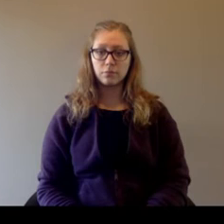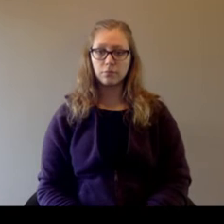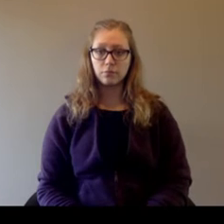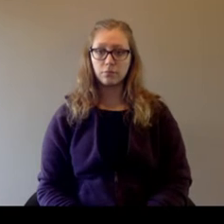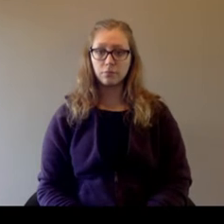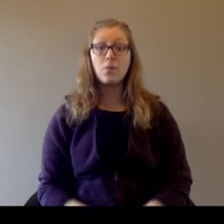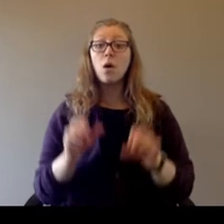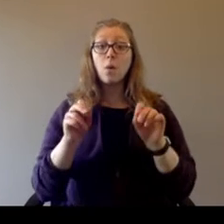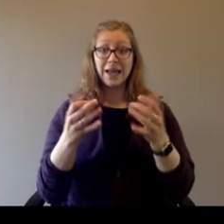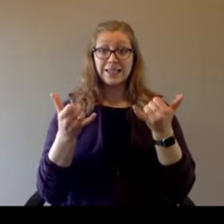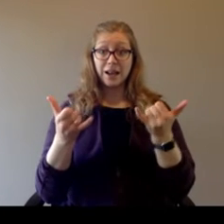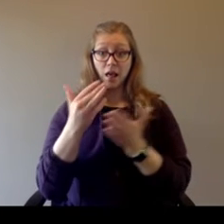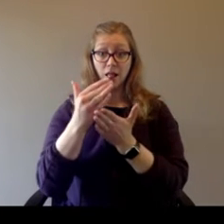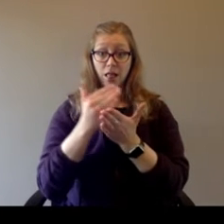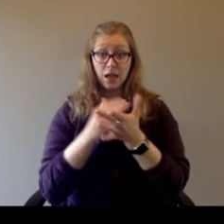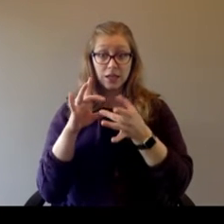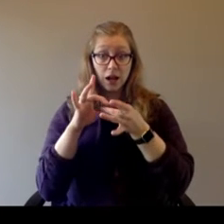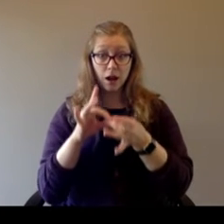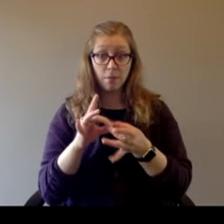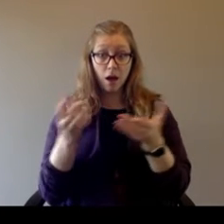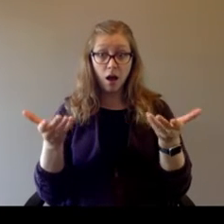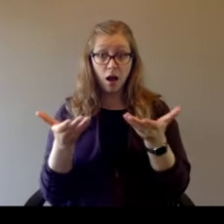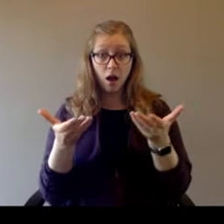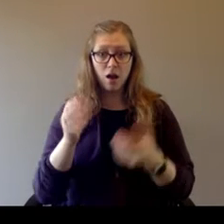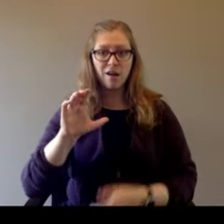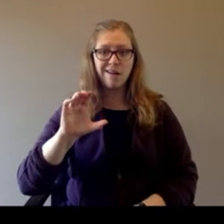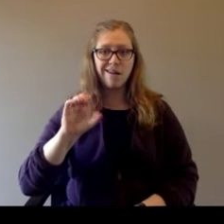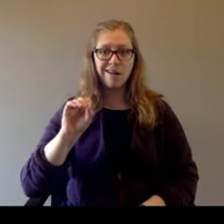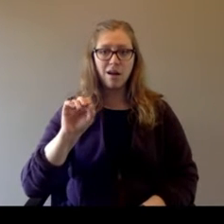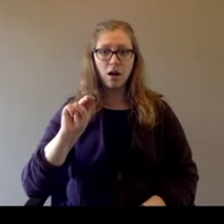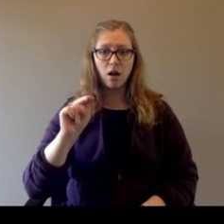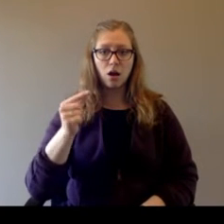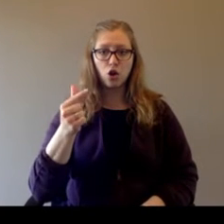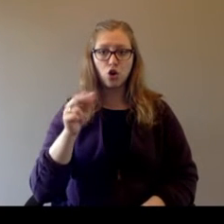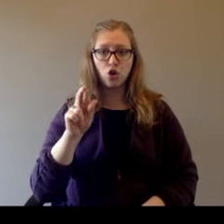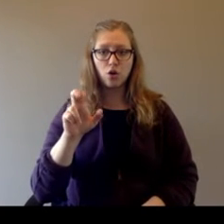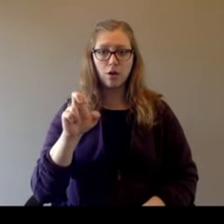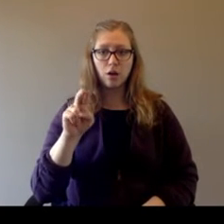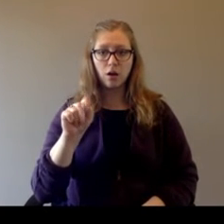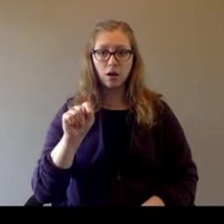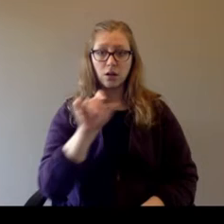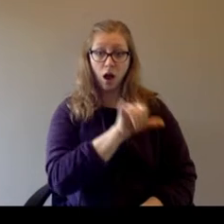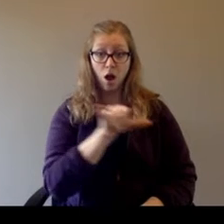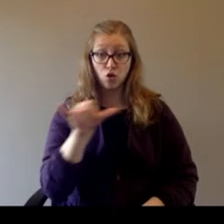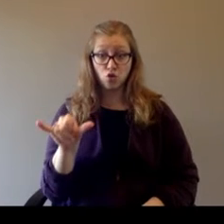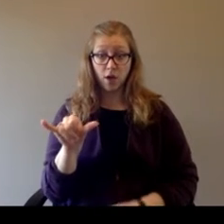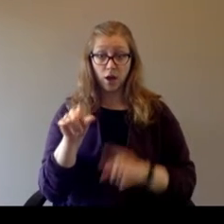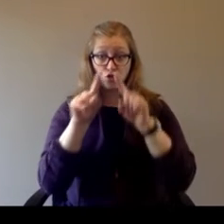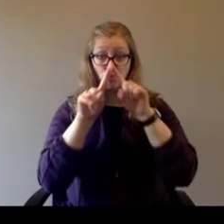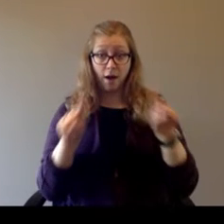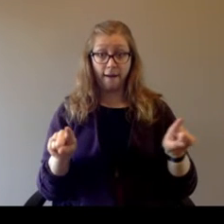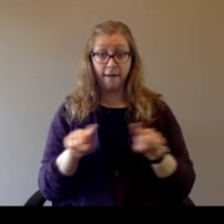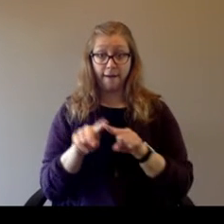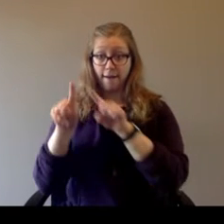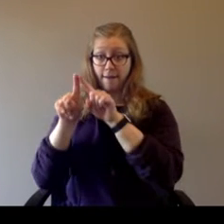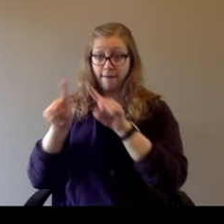Today's lesson is on congruent triangles. And our goals today are: We're going to prove that triangles are congruent